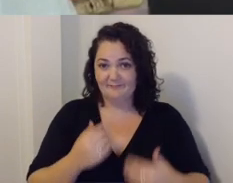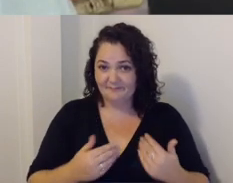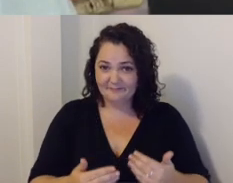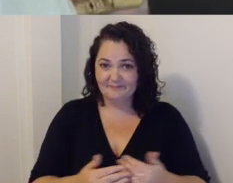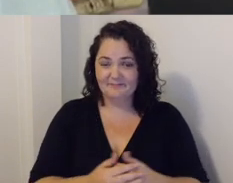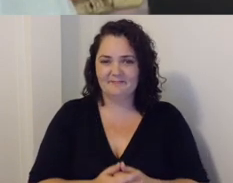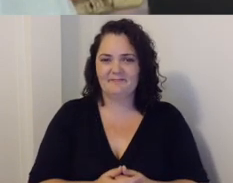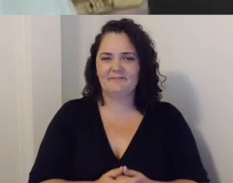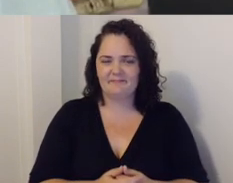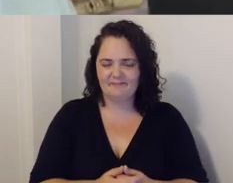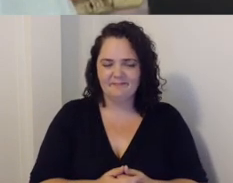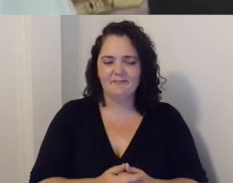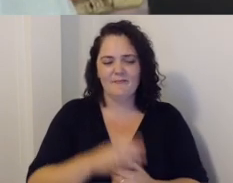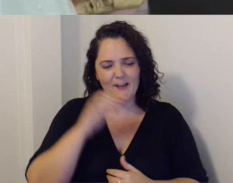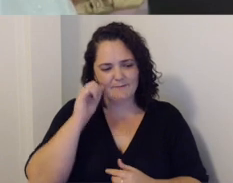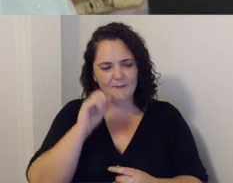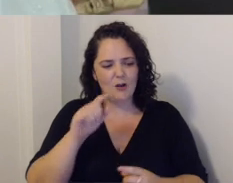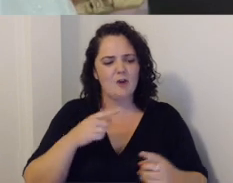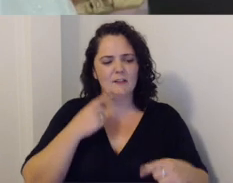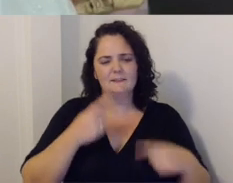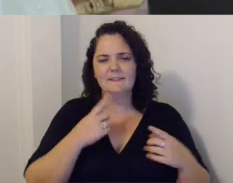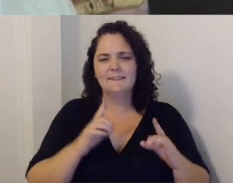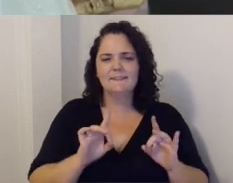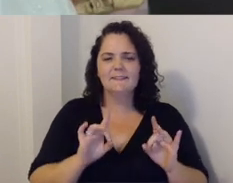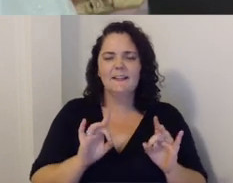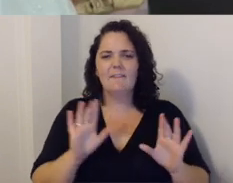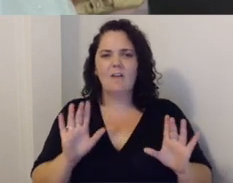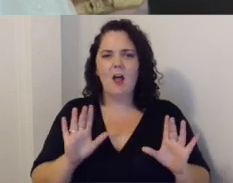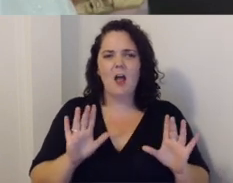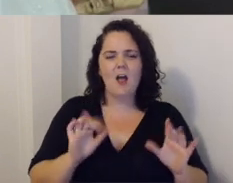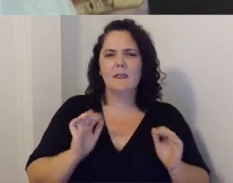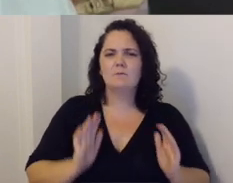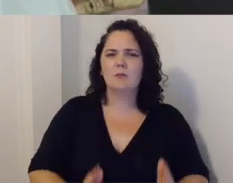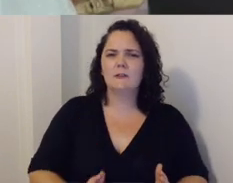and remember that you're trying to define the bodies through those interactions, those